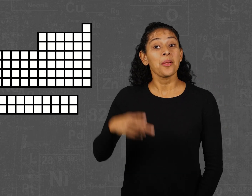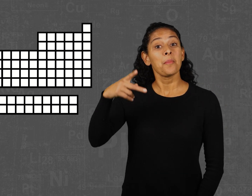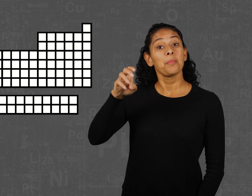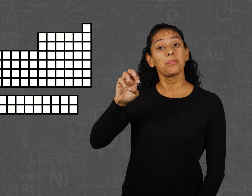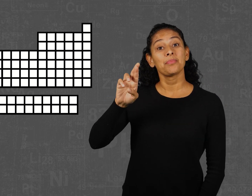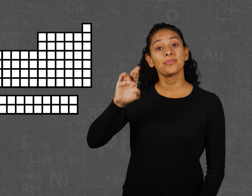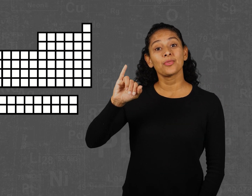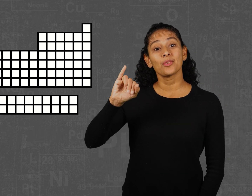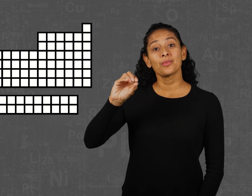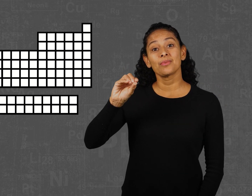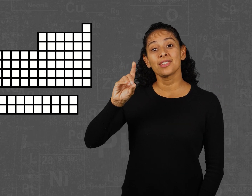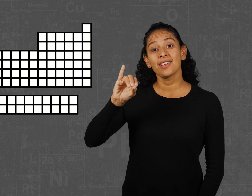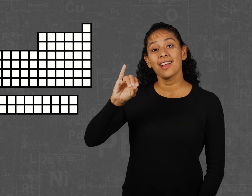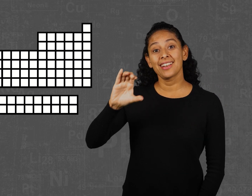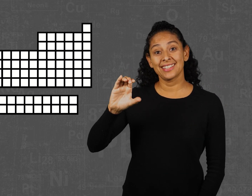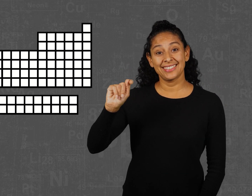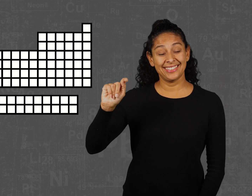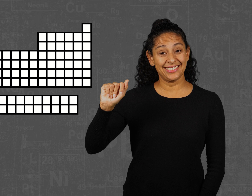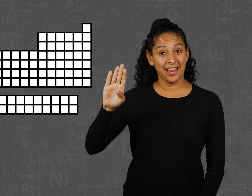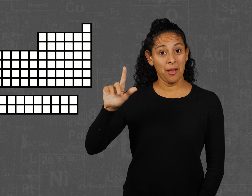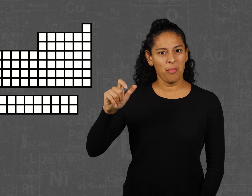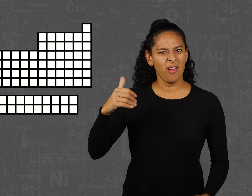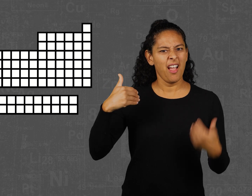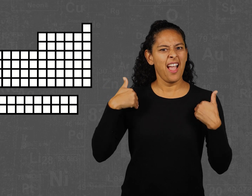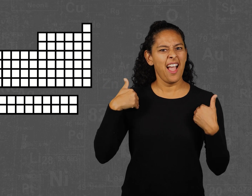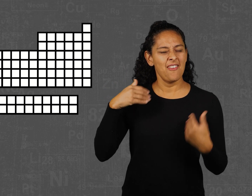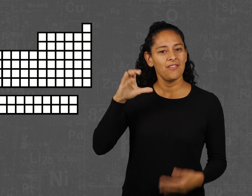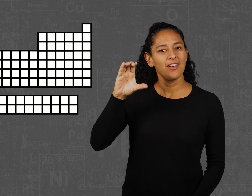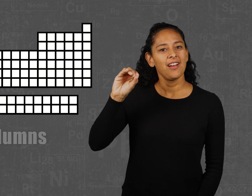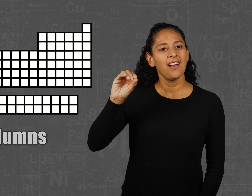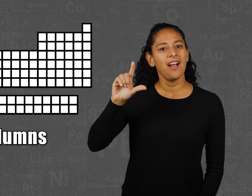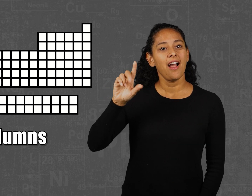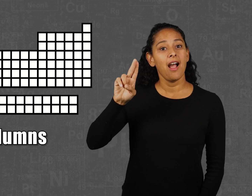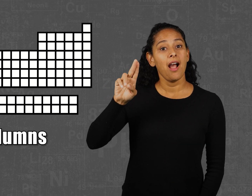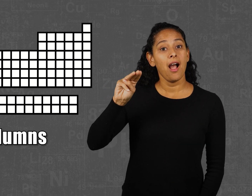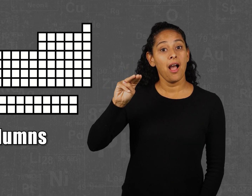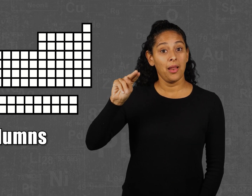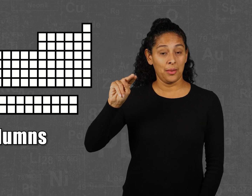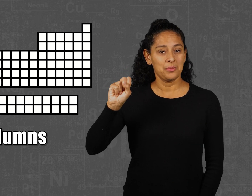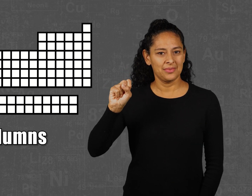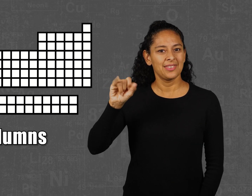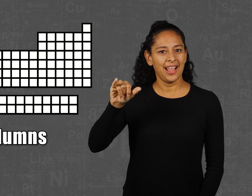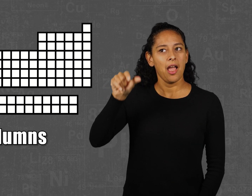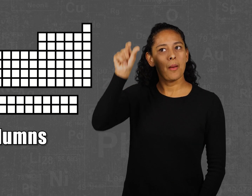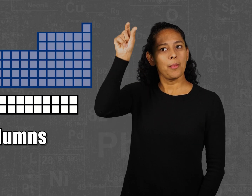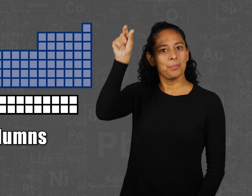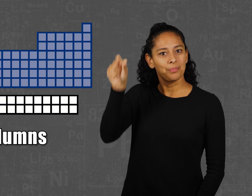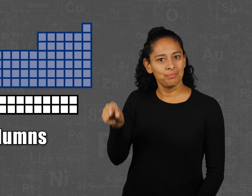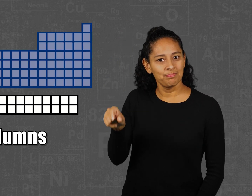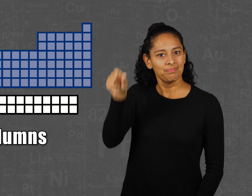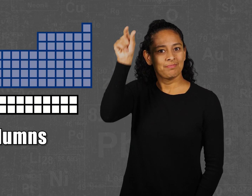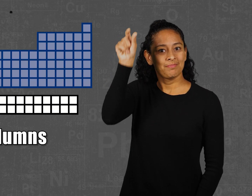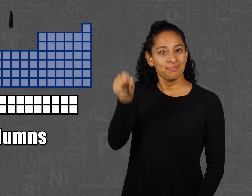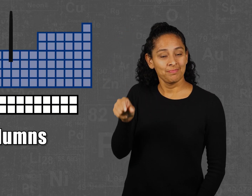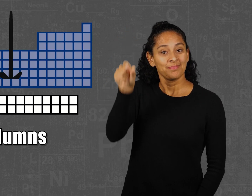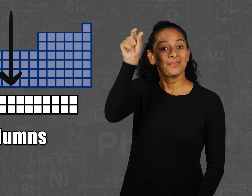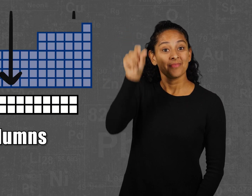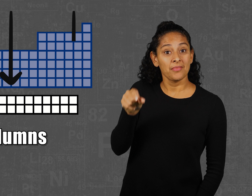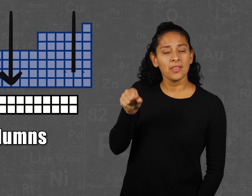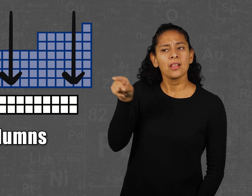The periodic table has columns that go up and down.